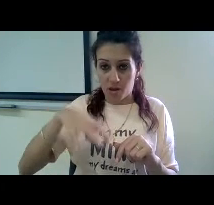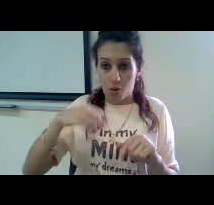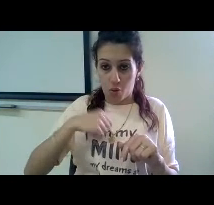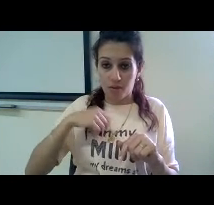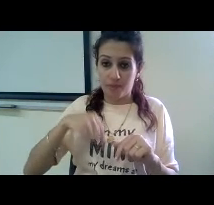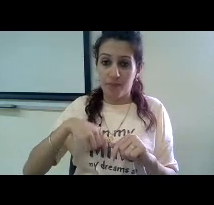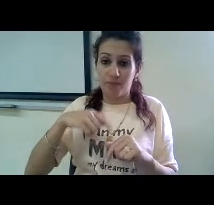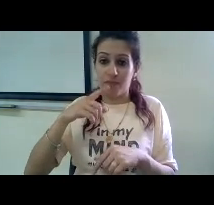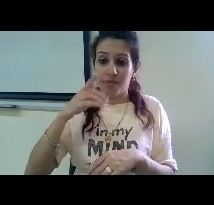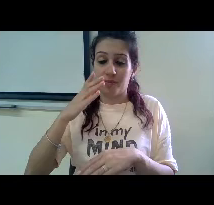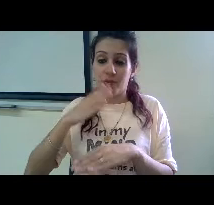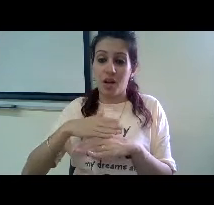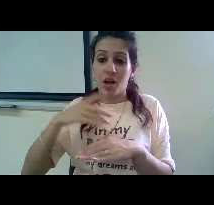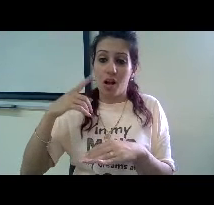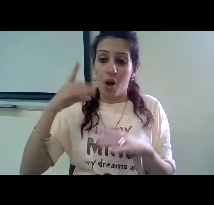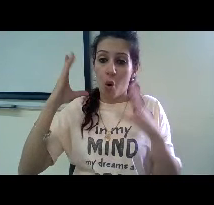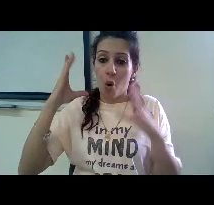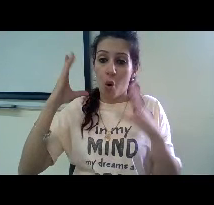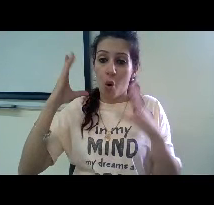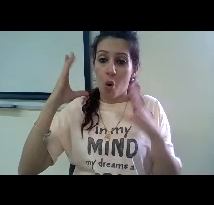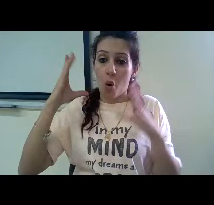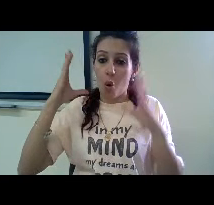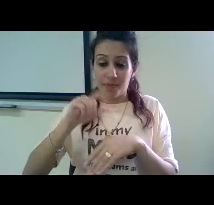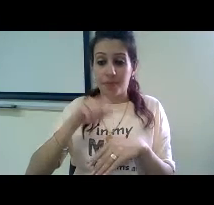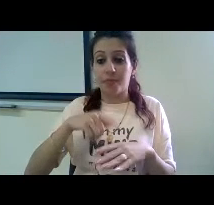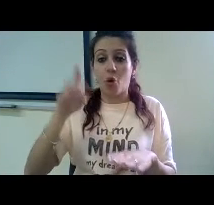It's research done in twenty five European countries.